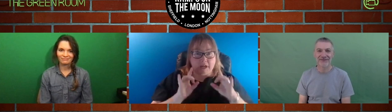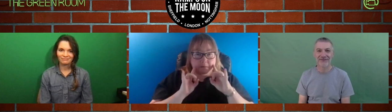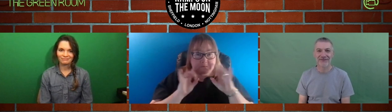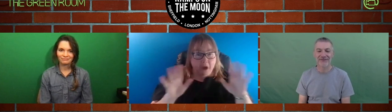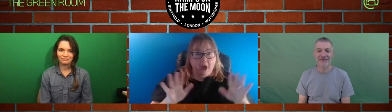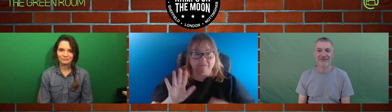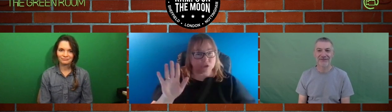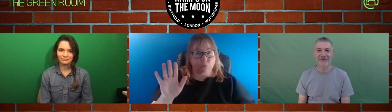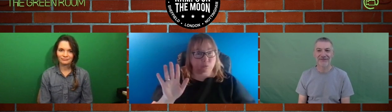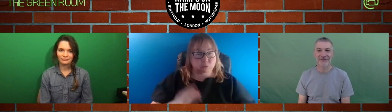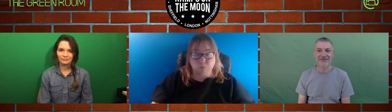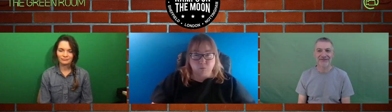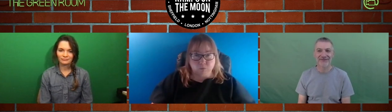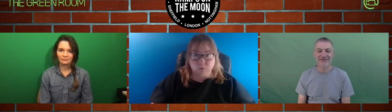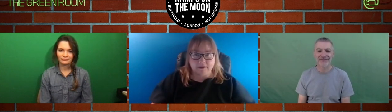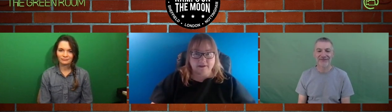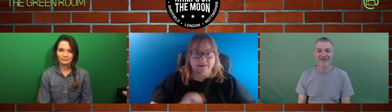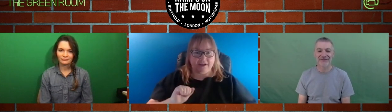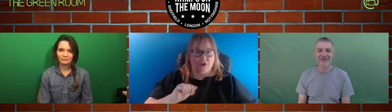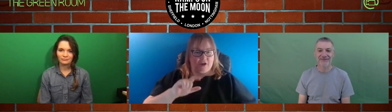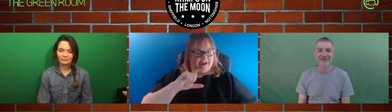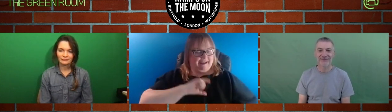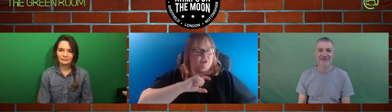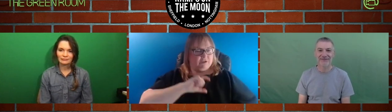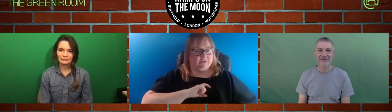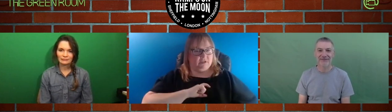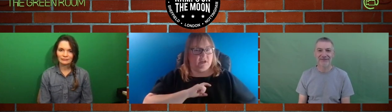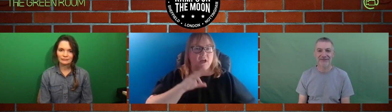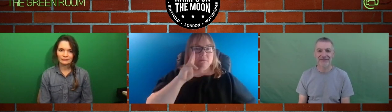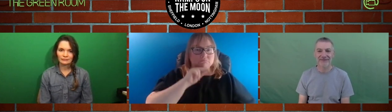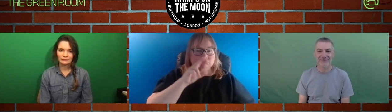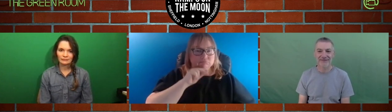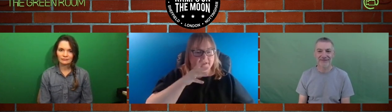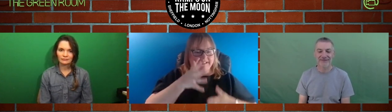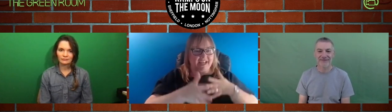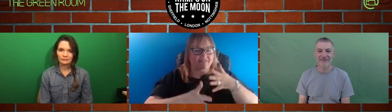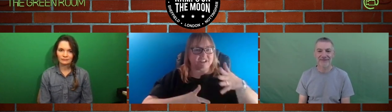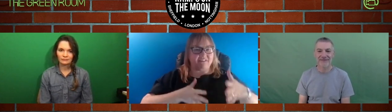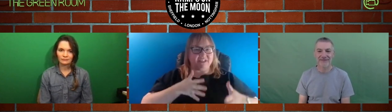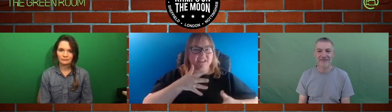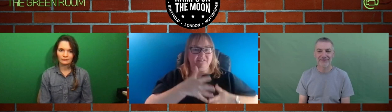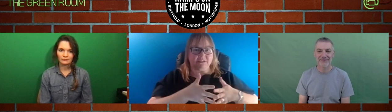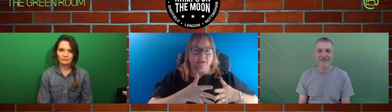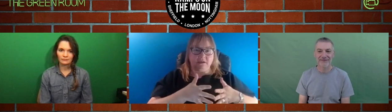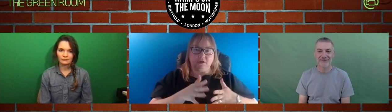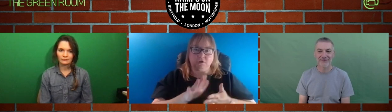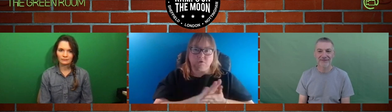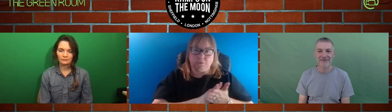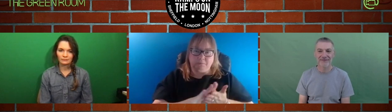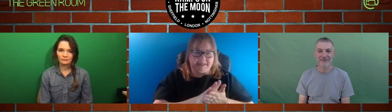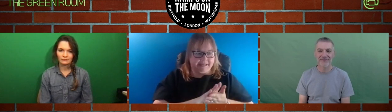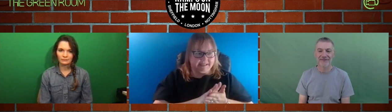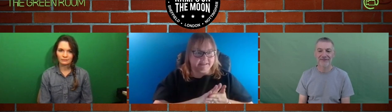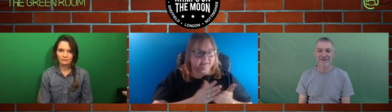character spoke and signed at the same time, didn't they, so that they could communicate with the Deaf characters and